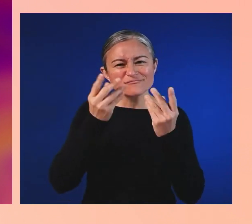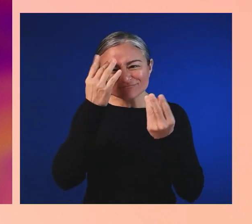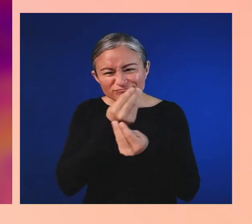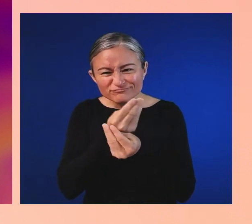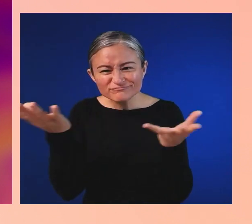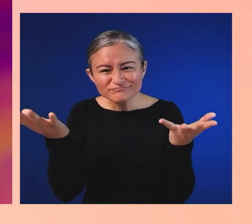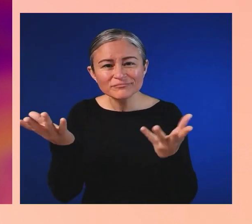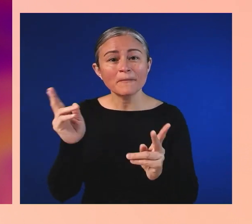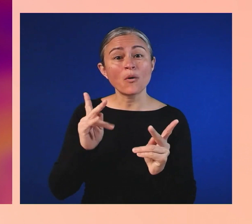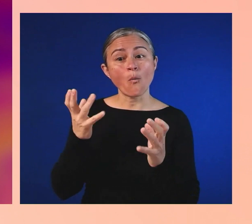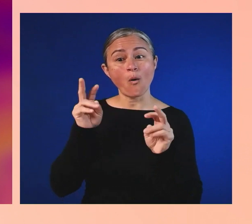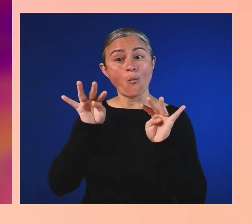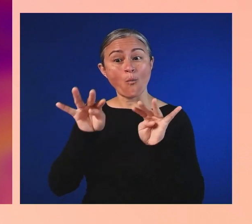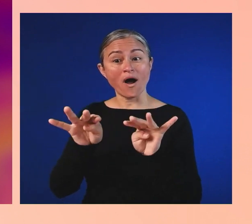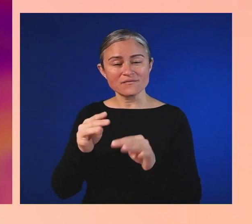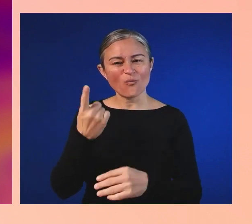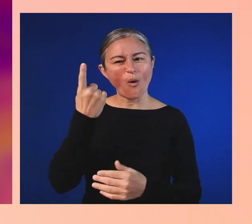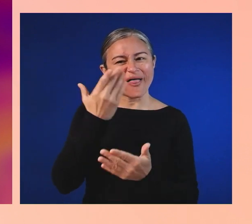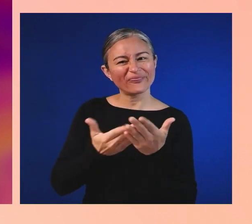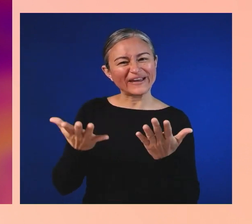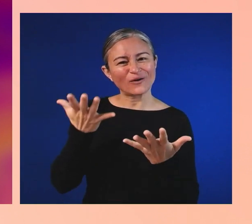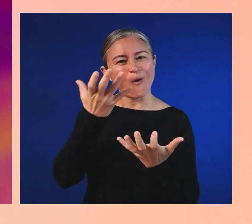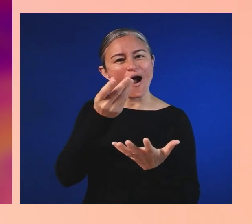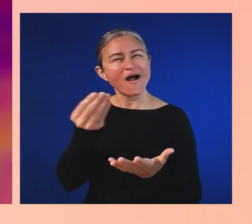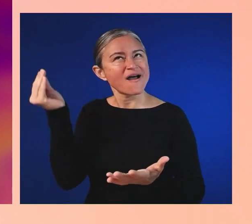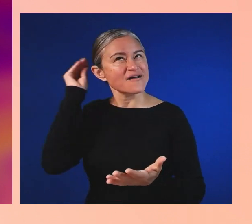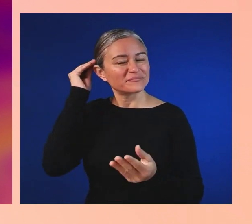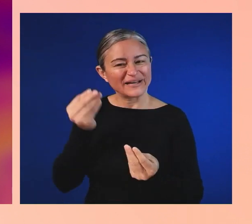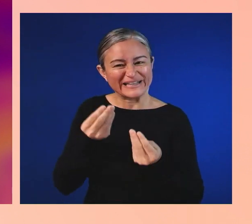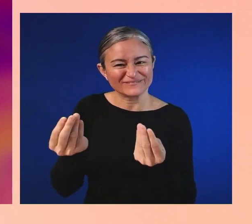Who wants to go first?